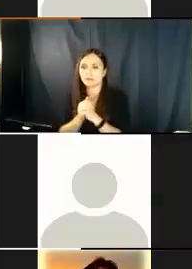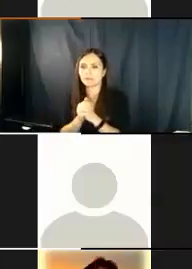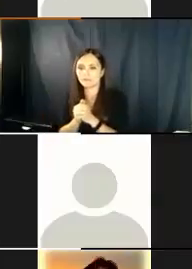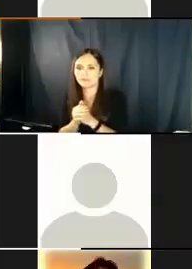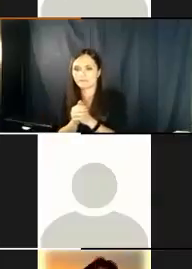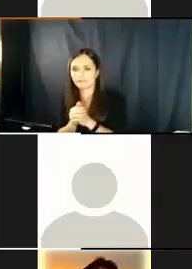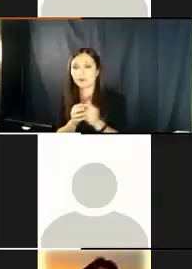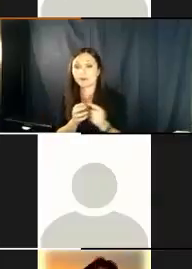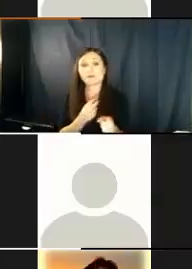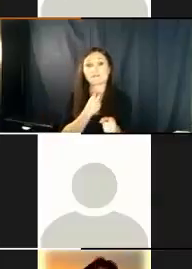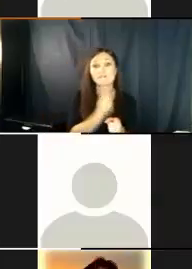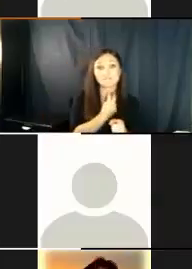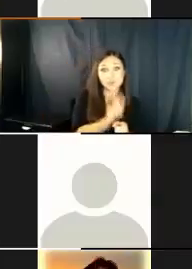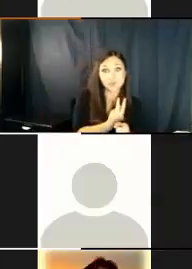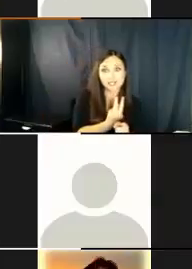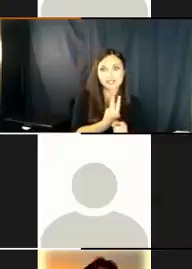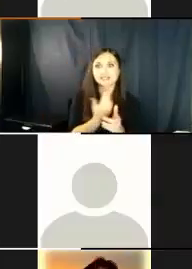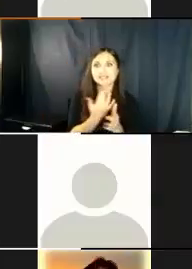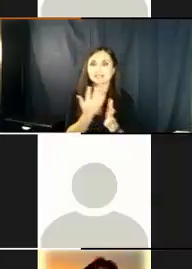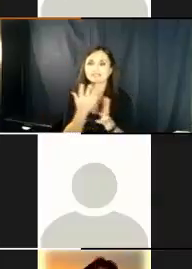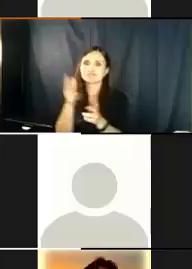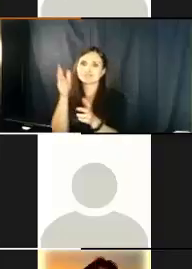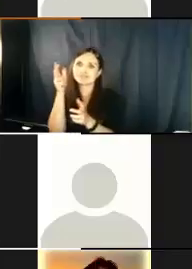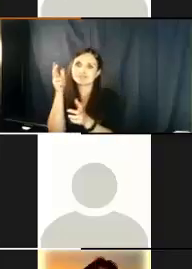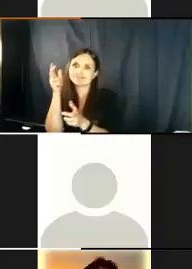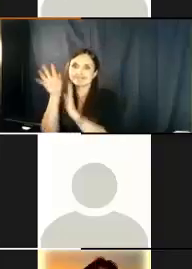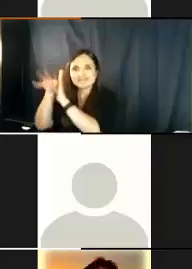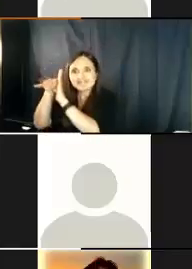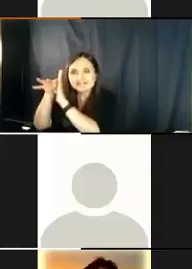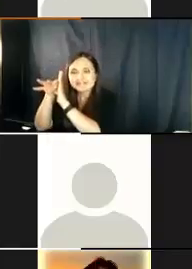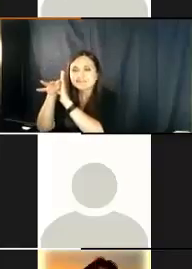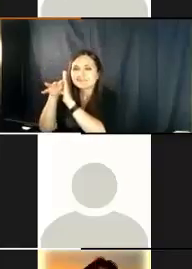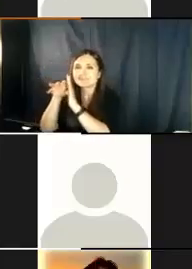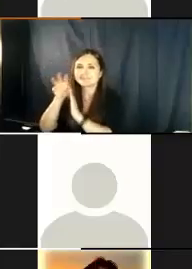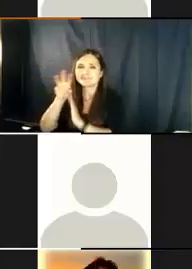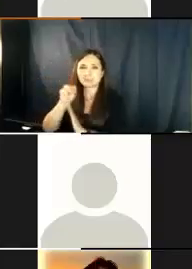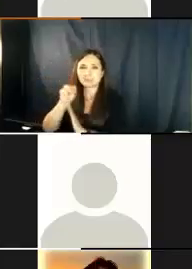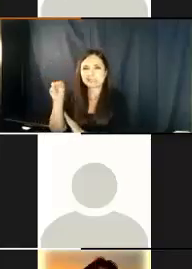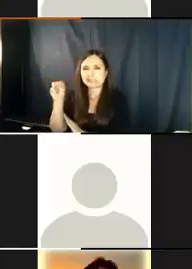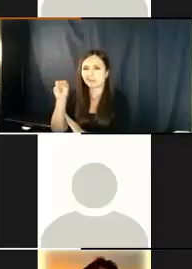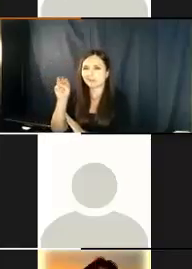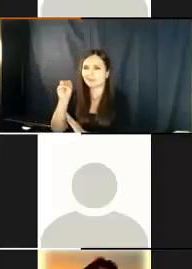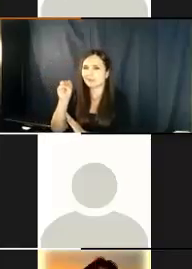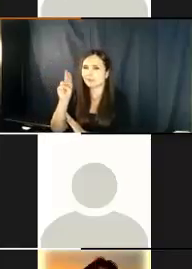Do you want to do video or audio and some kind of multimedia presentation. Absolutely.